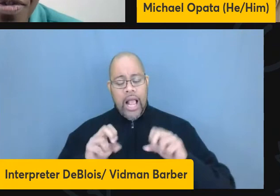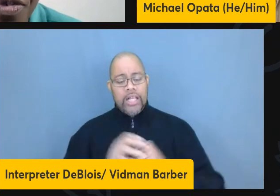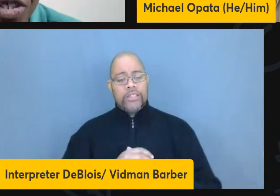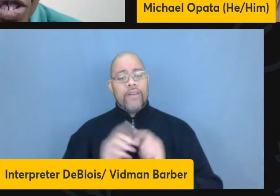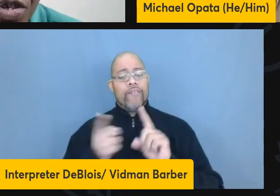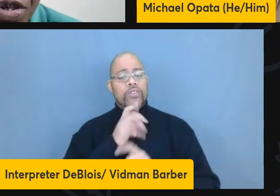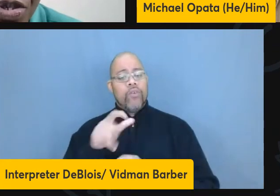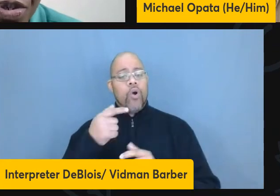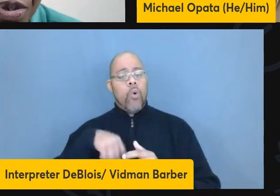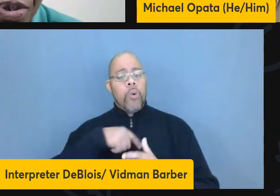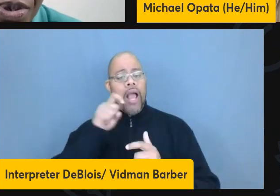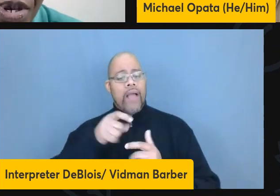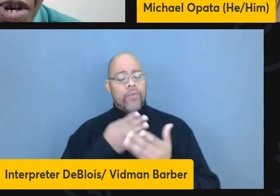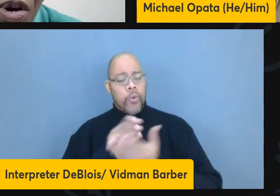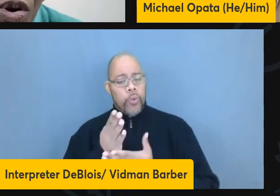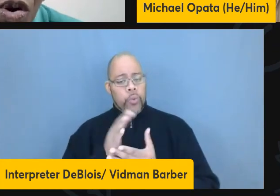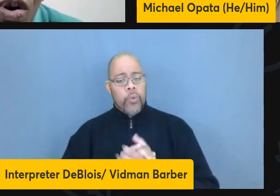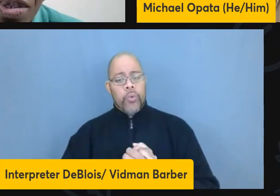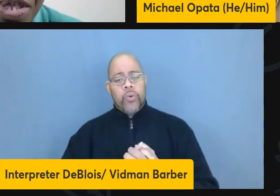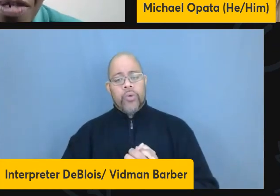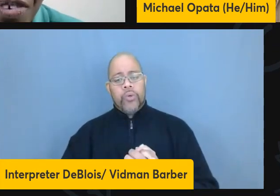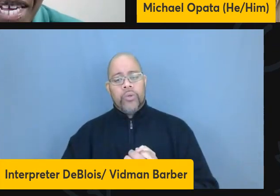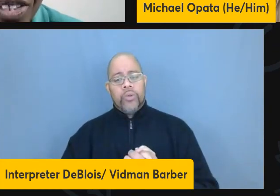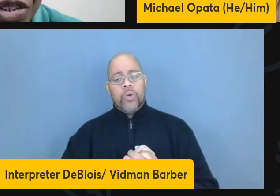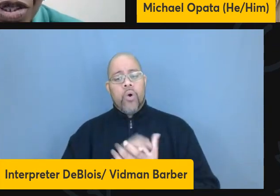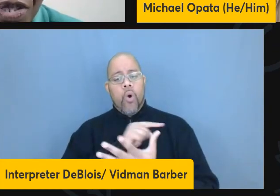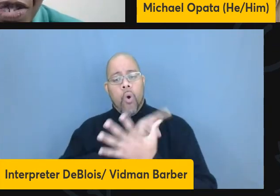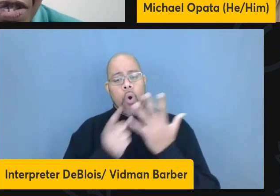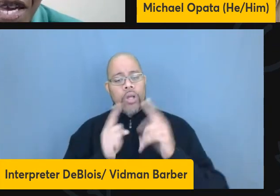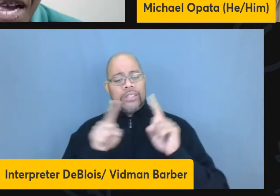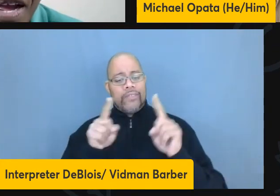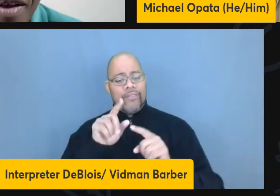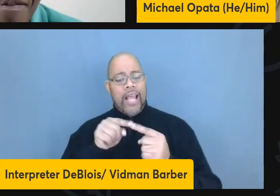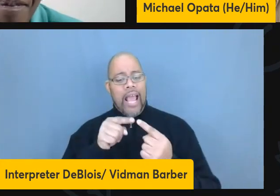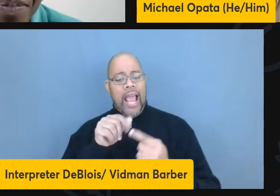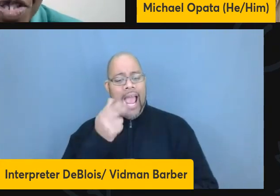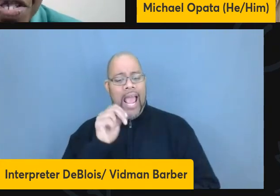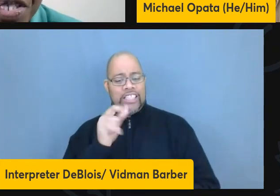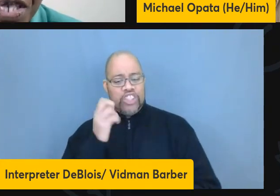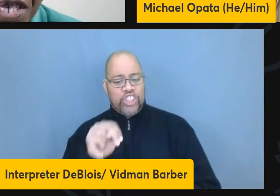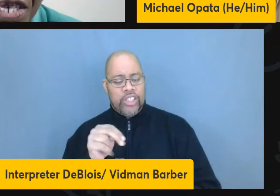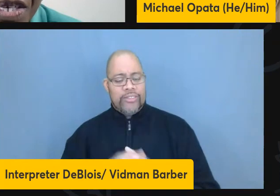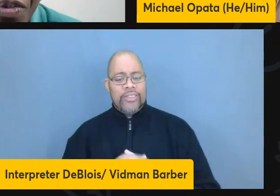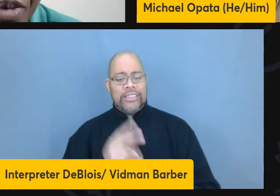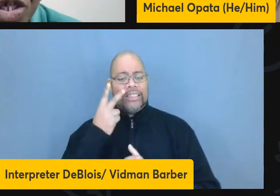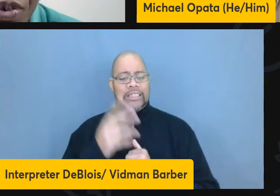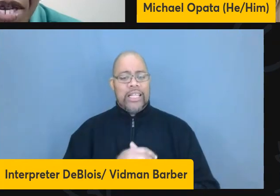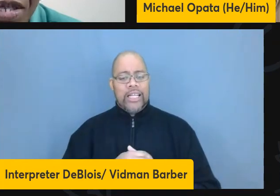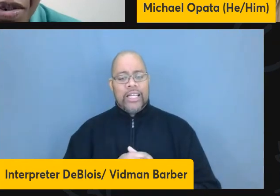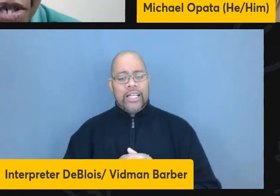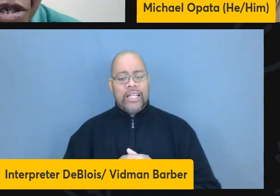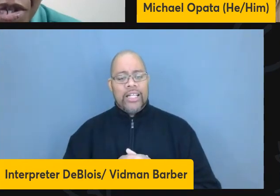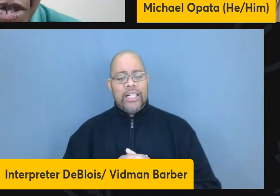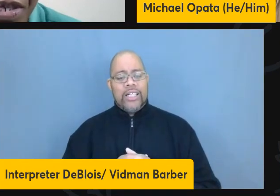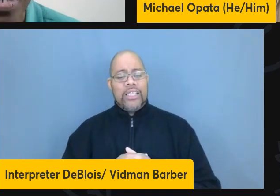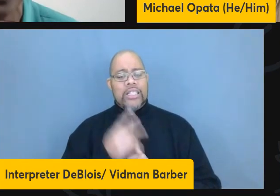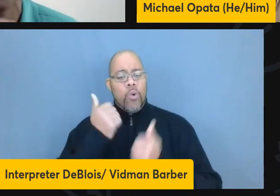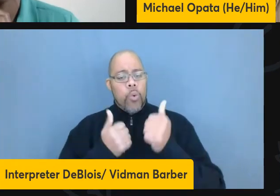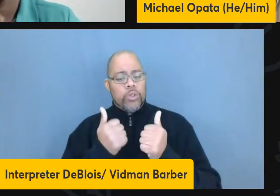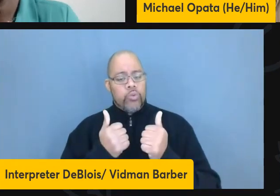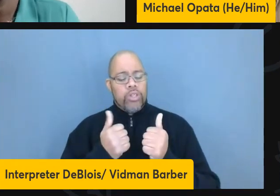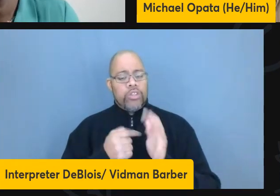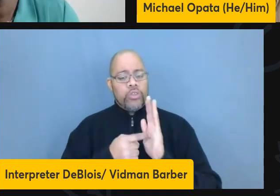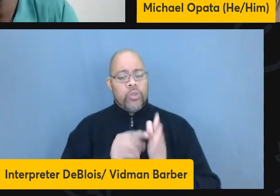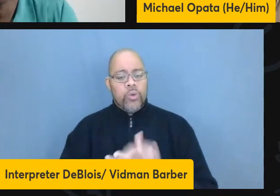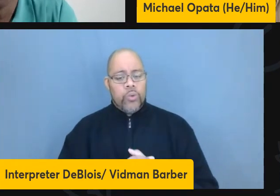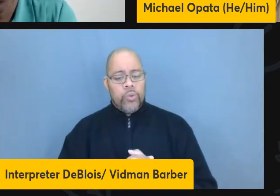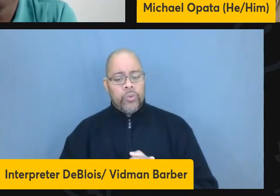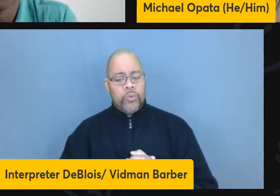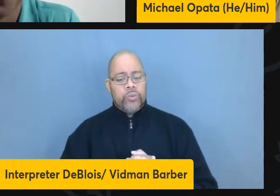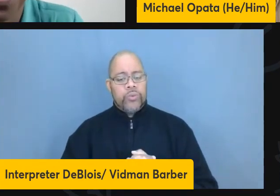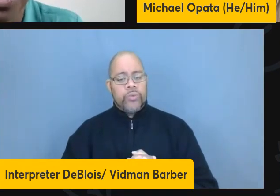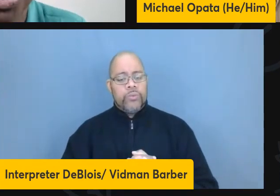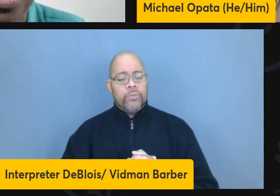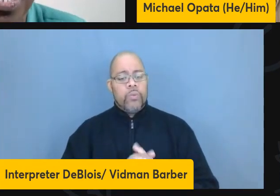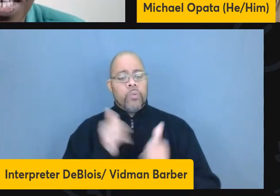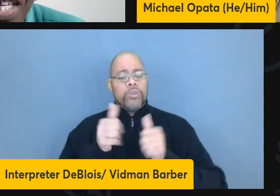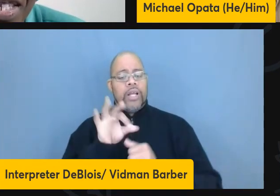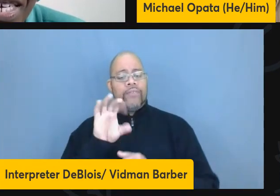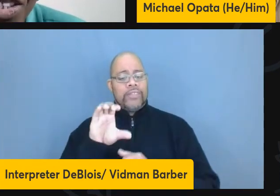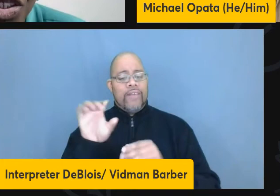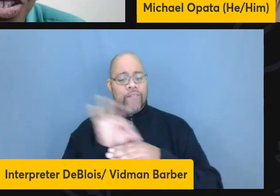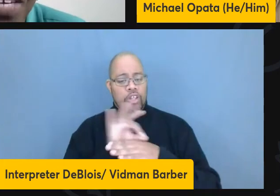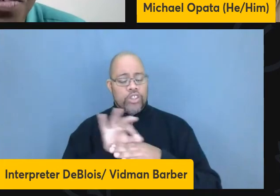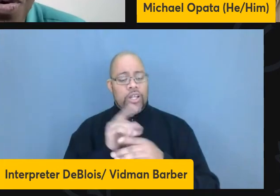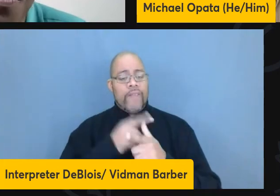we've got to go through all the different antigens to see which ones are inducing which FC function, and then I just gave you a